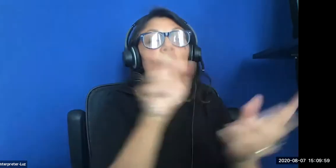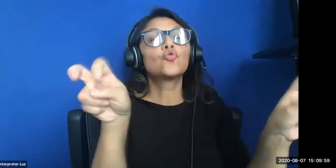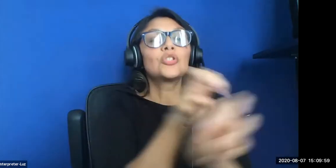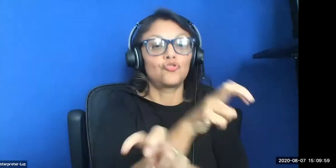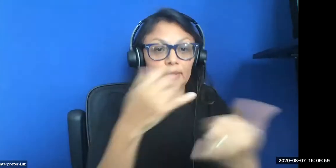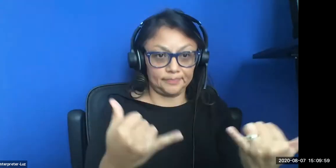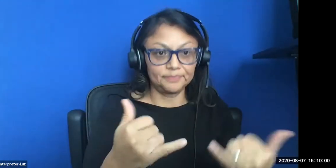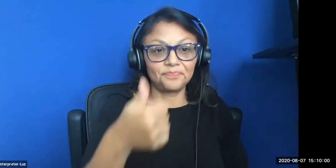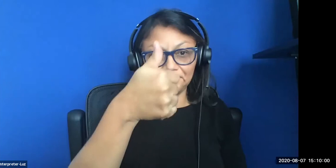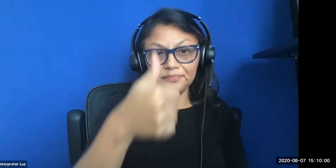Marjorie CarletEdmonds: Her name is a low he